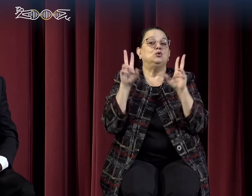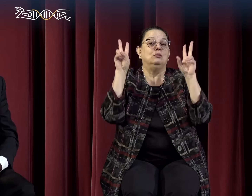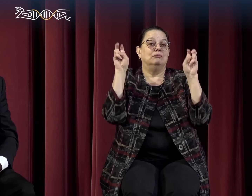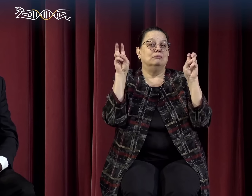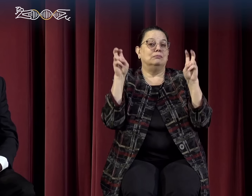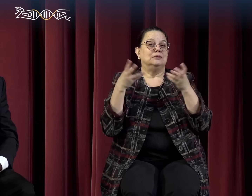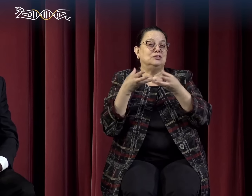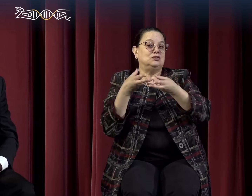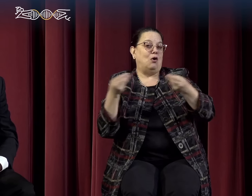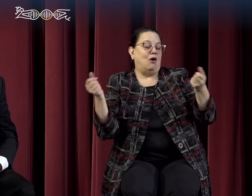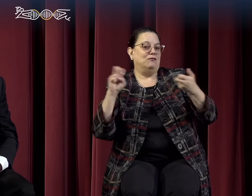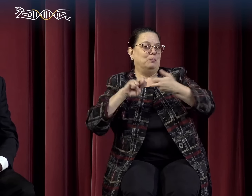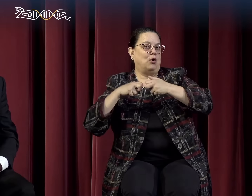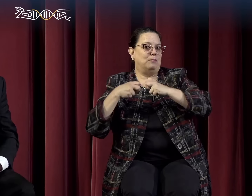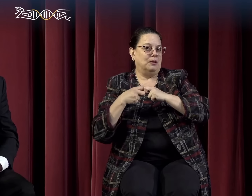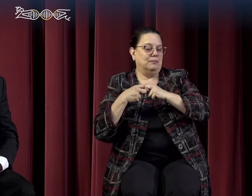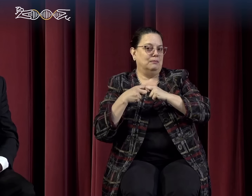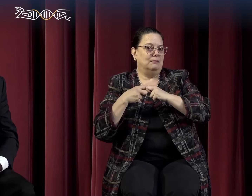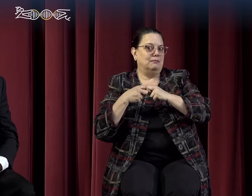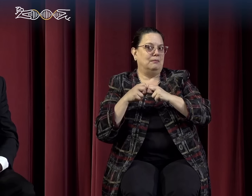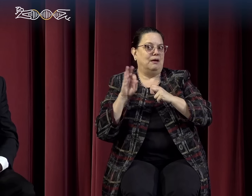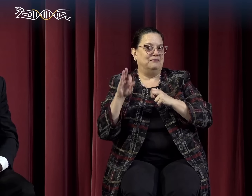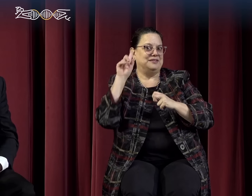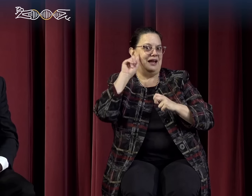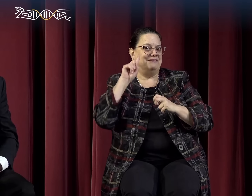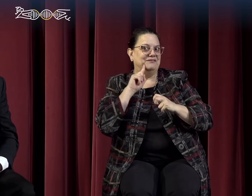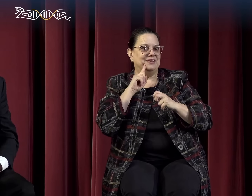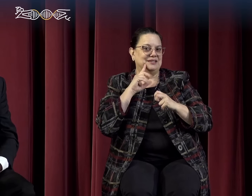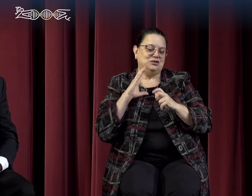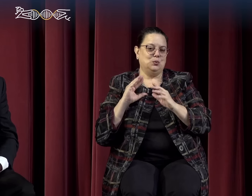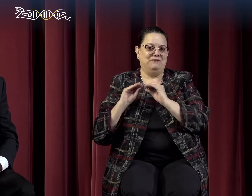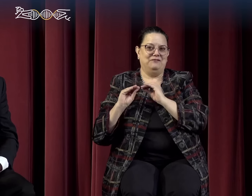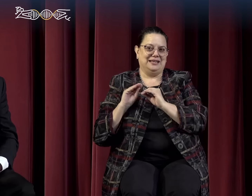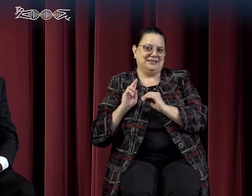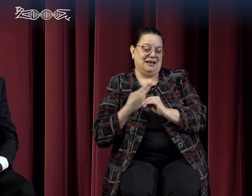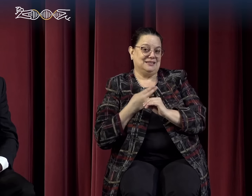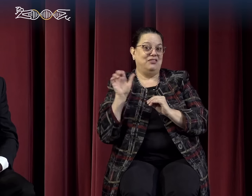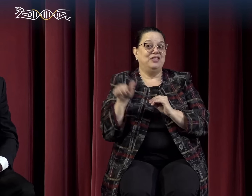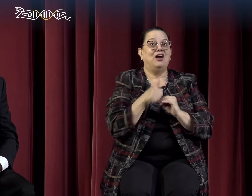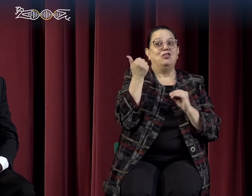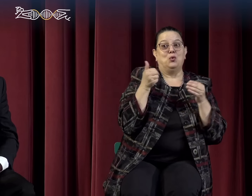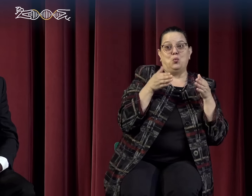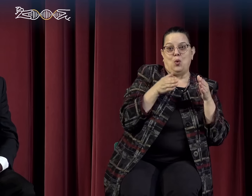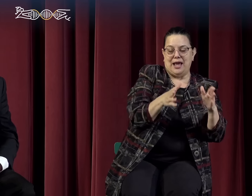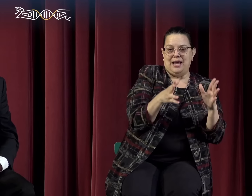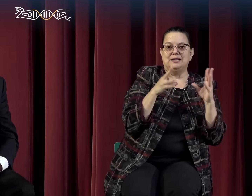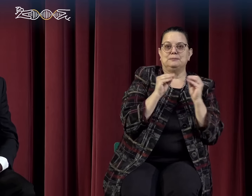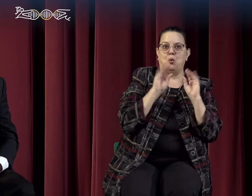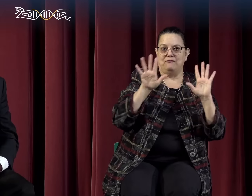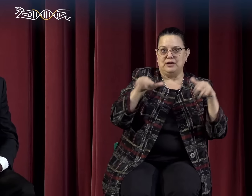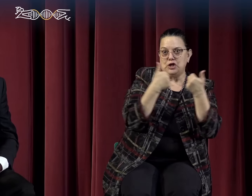One way to quote unquote solve the problem of Deaf people is to fix us but